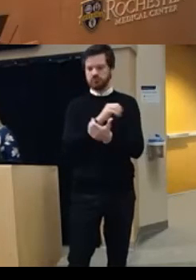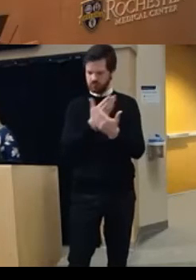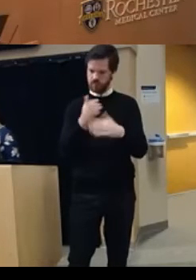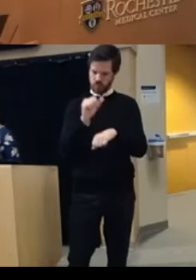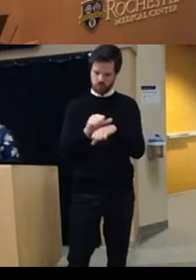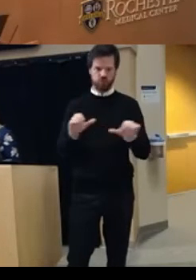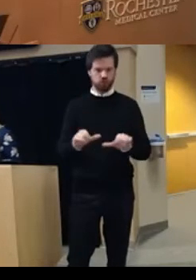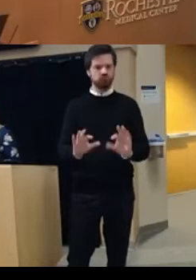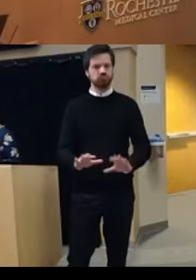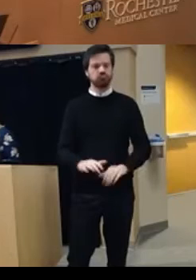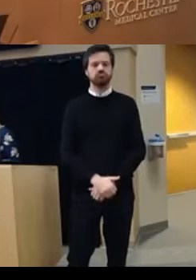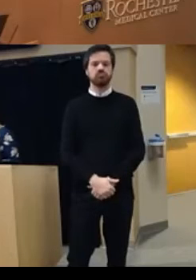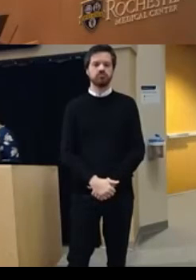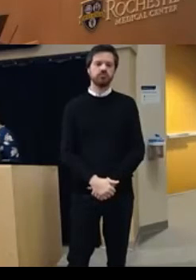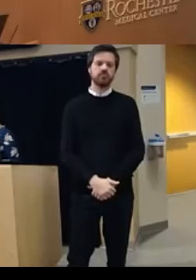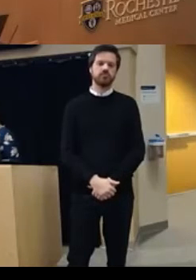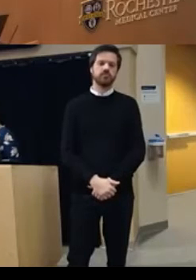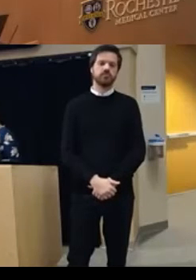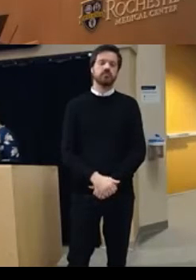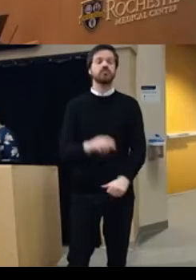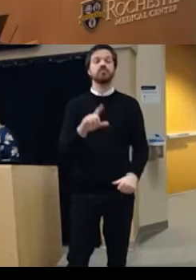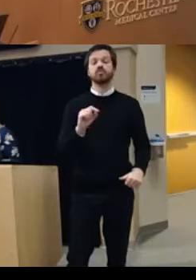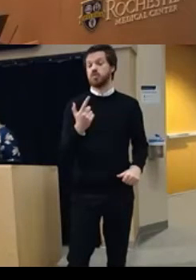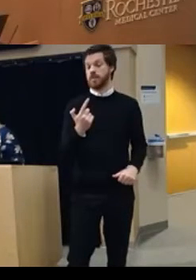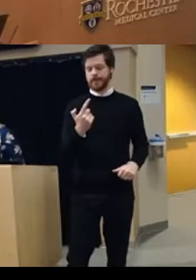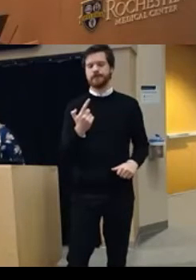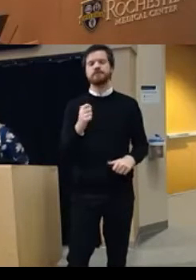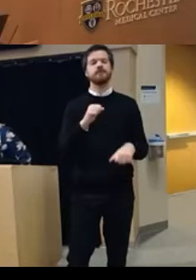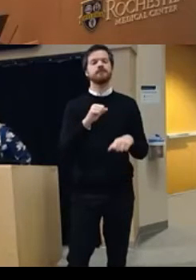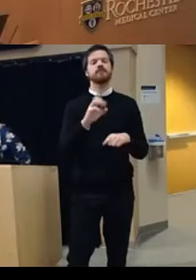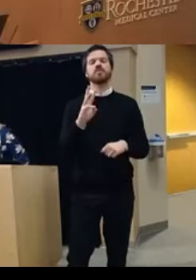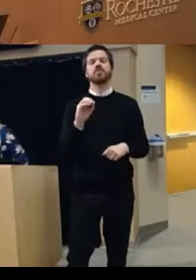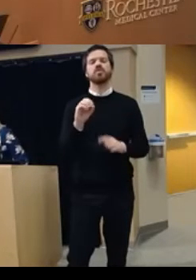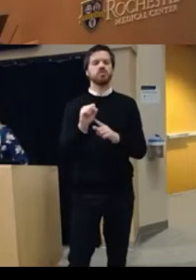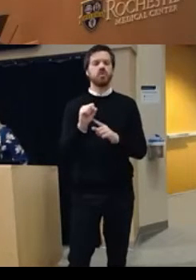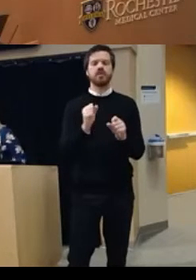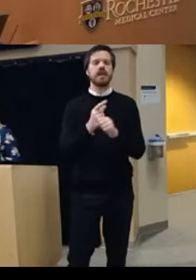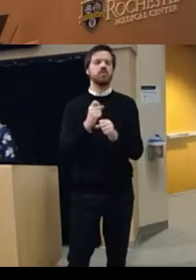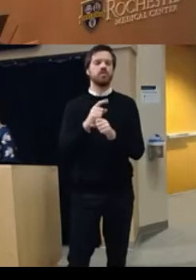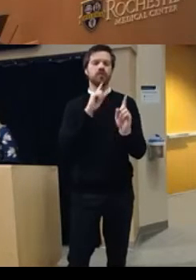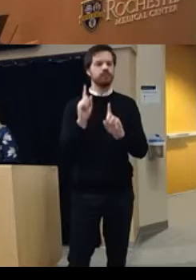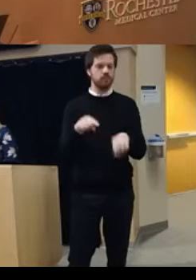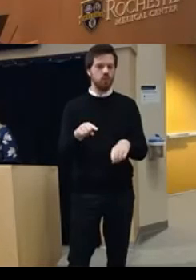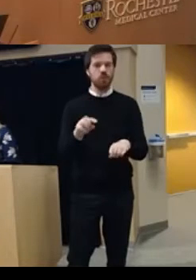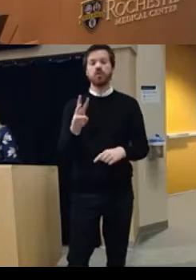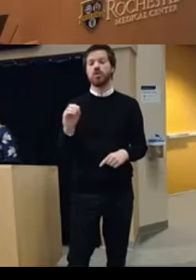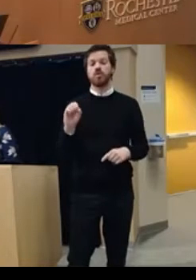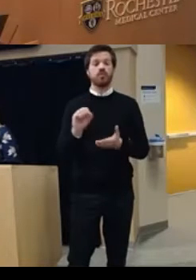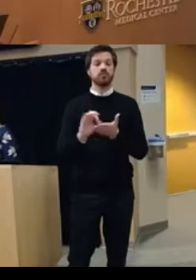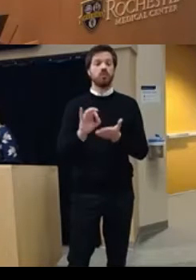be well so in 21 um the workplace outcome Suite annual report um was scores were collected at the